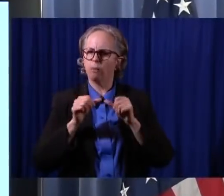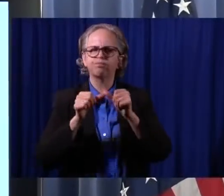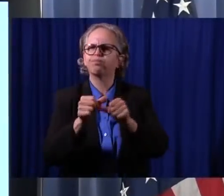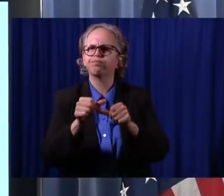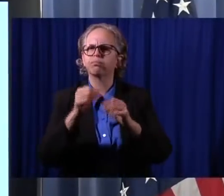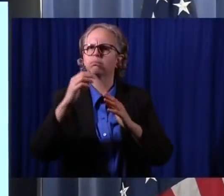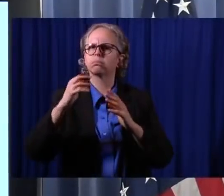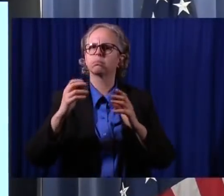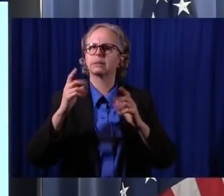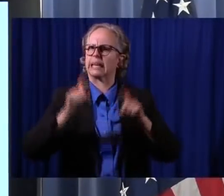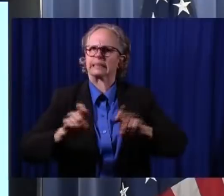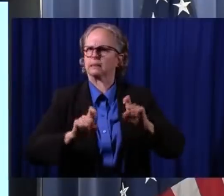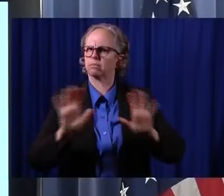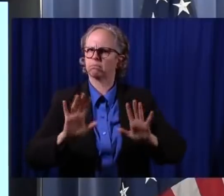NATIONAL GUARD AND LOCAL